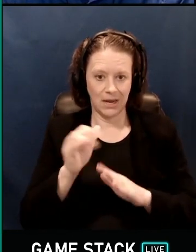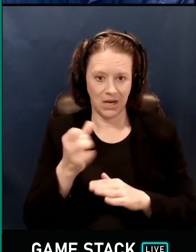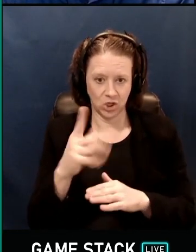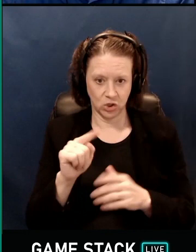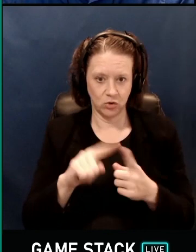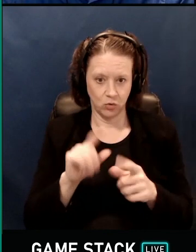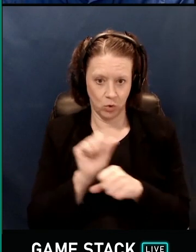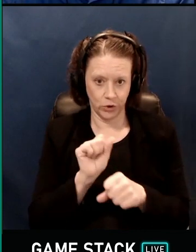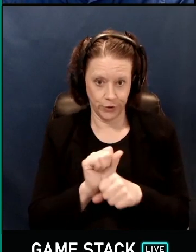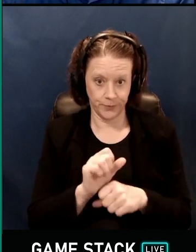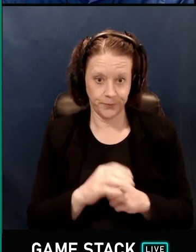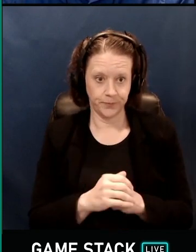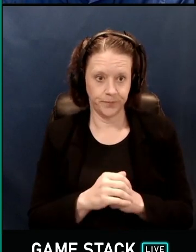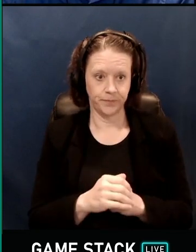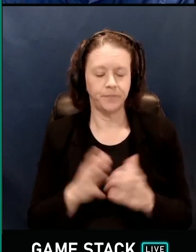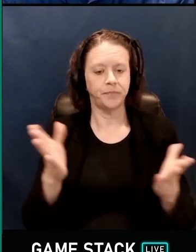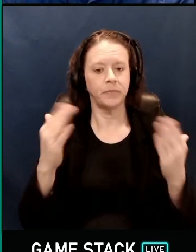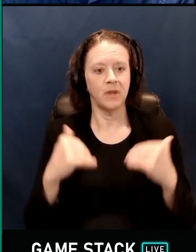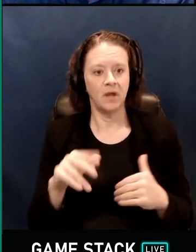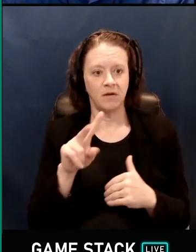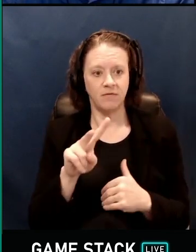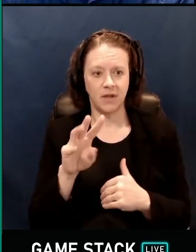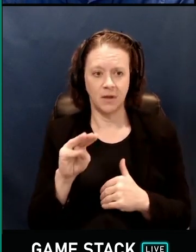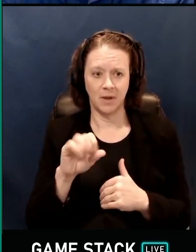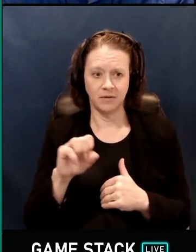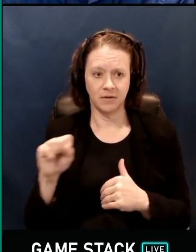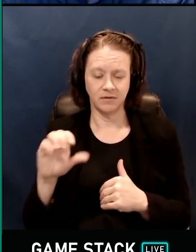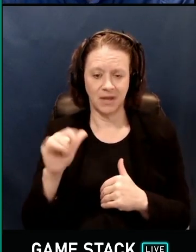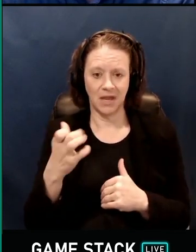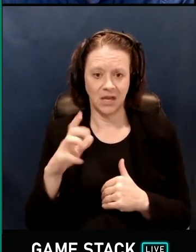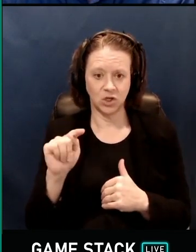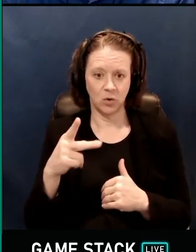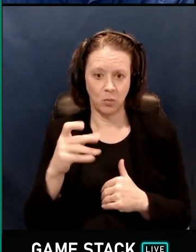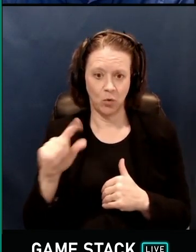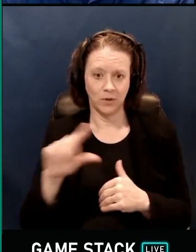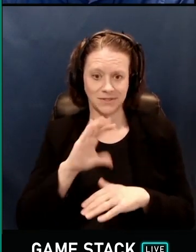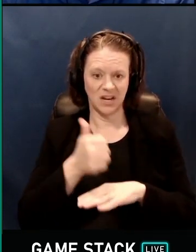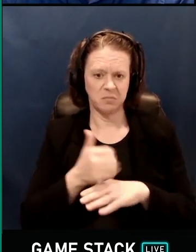The setup is very easy thanks to the tight integration with